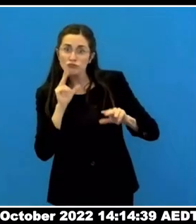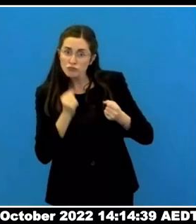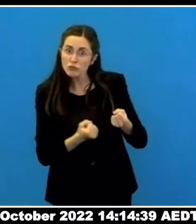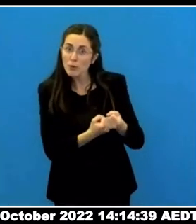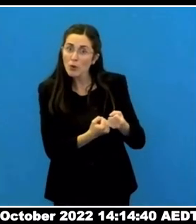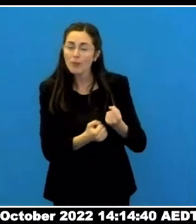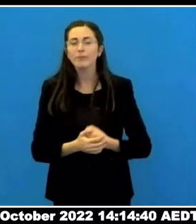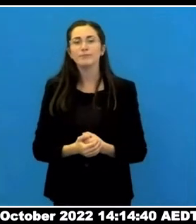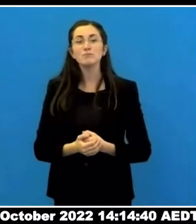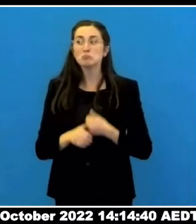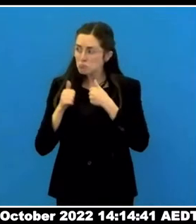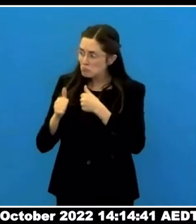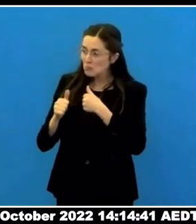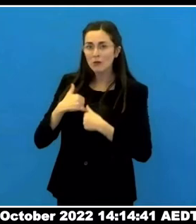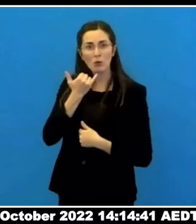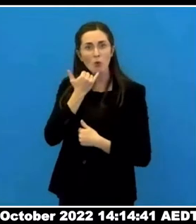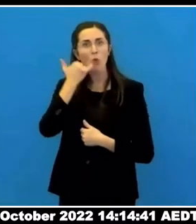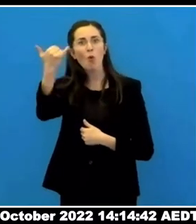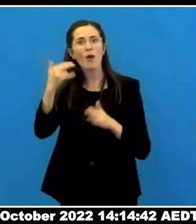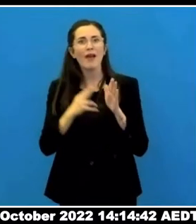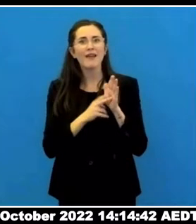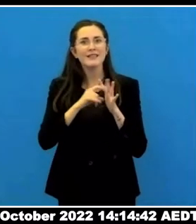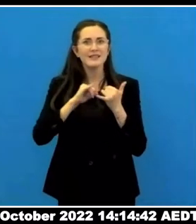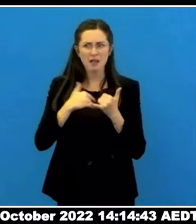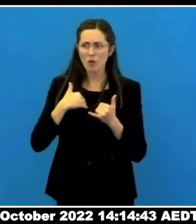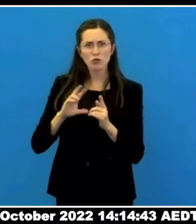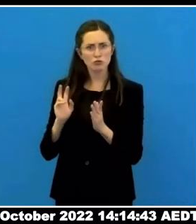We then called the NDIS together to register.